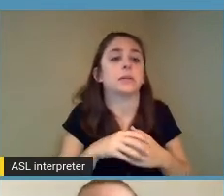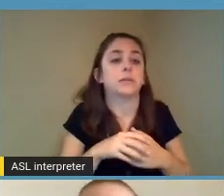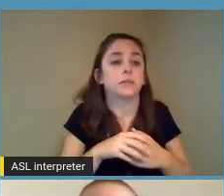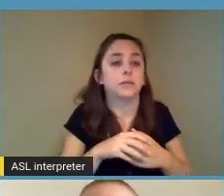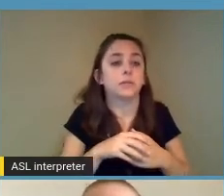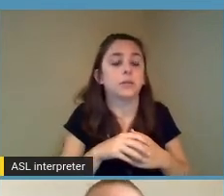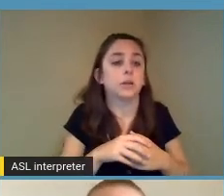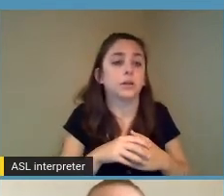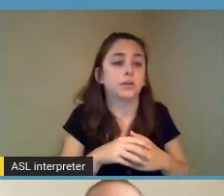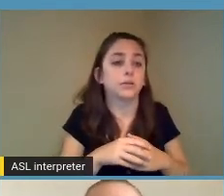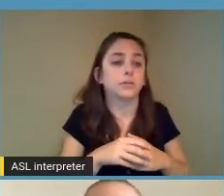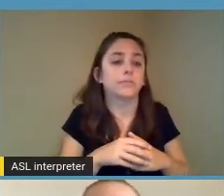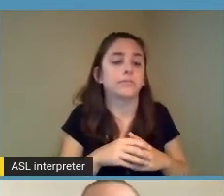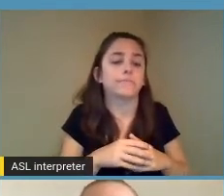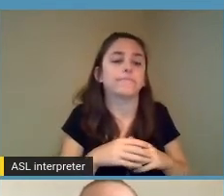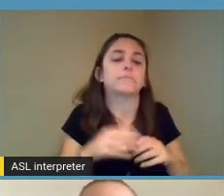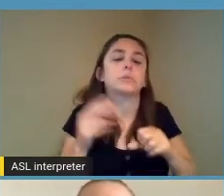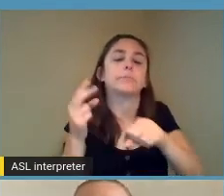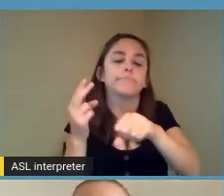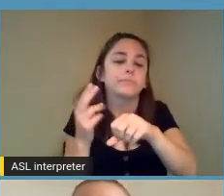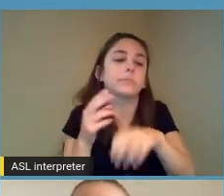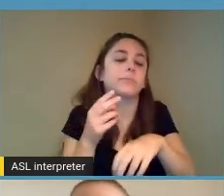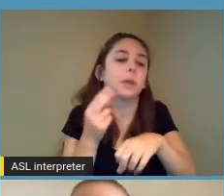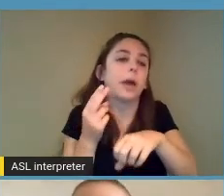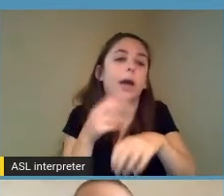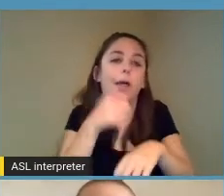been using this and have been really happy with it. I think a lot of museum people have